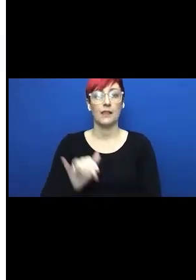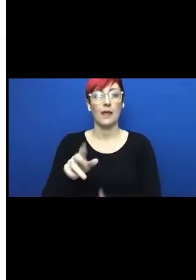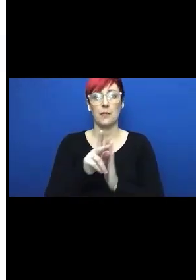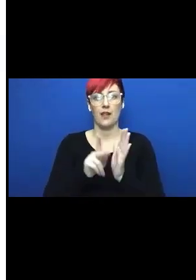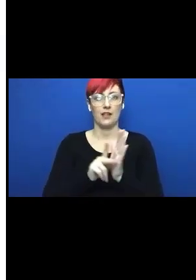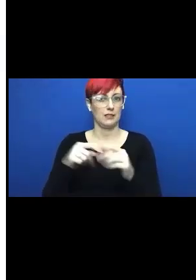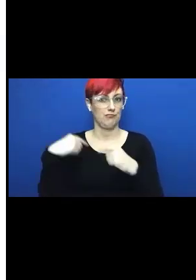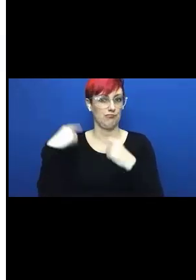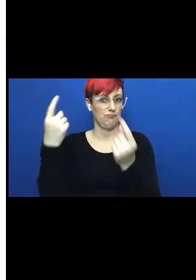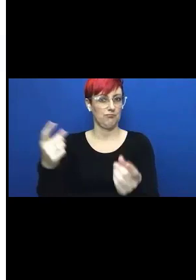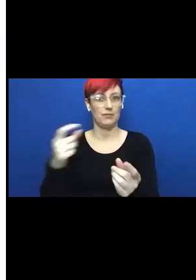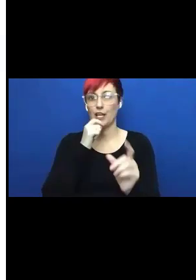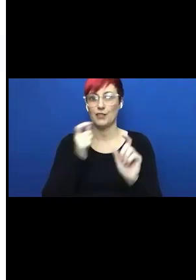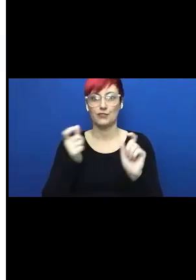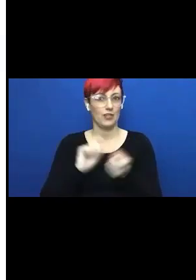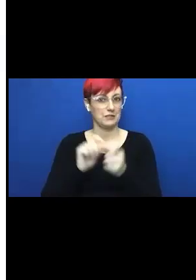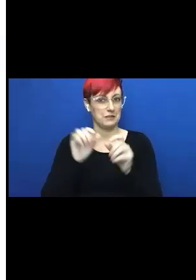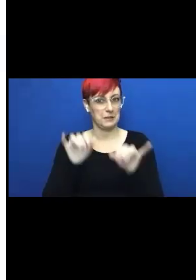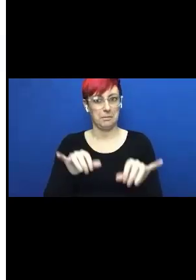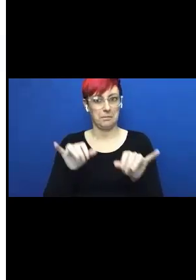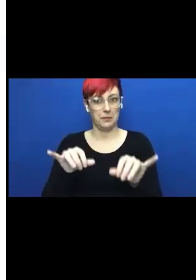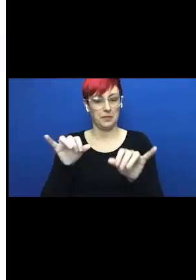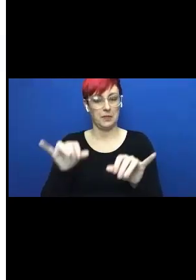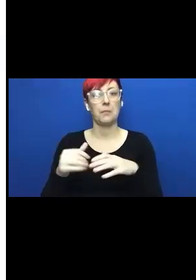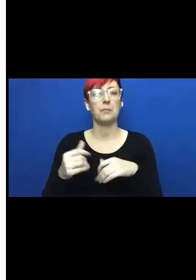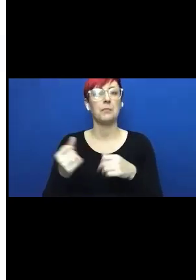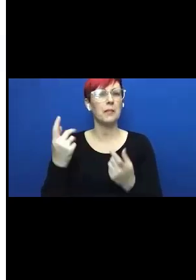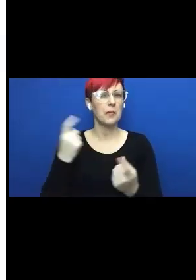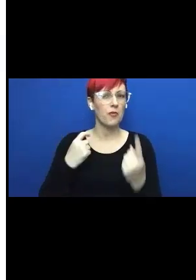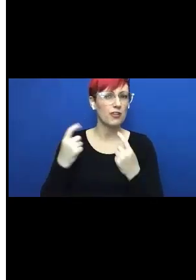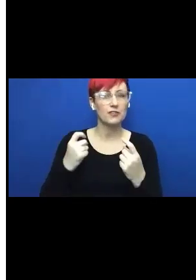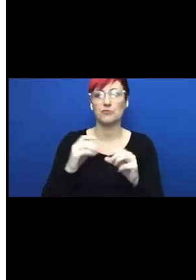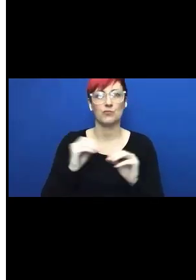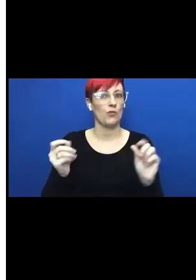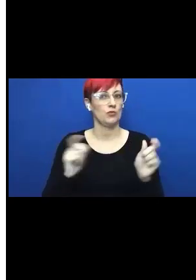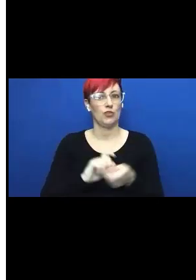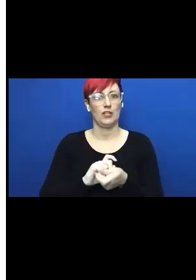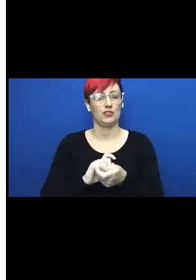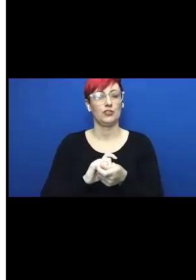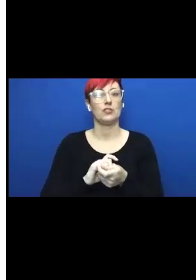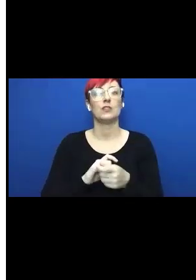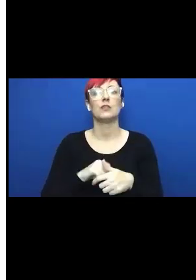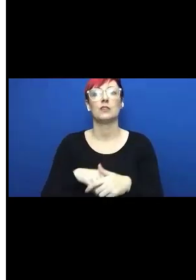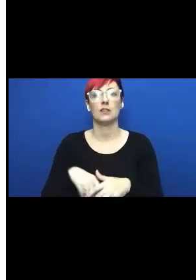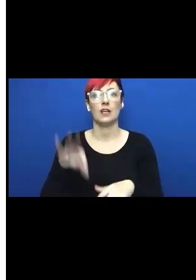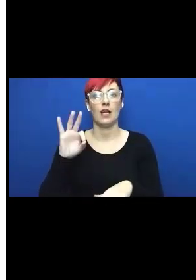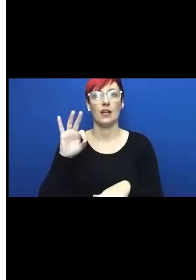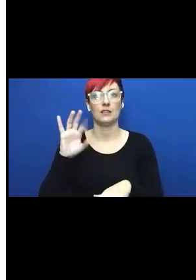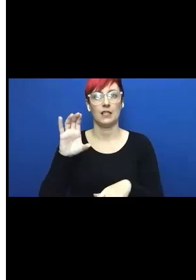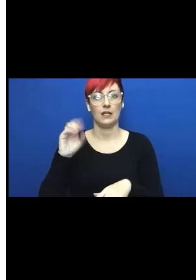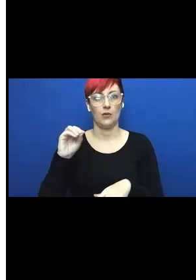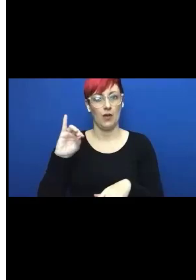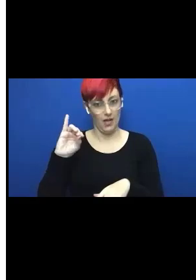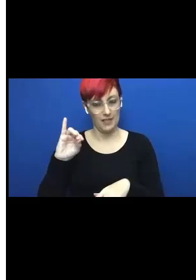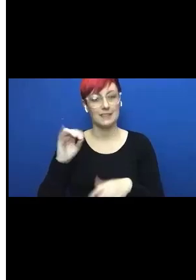We received several and numerous questions about that and FCOI is still reported in the FCOI module,